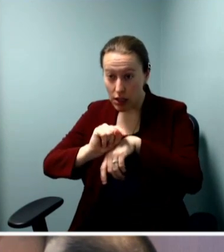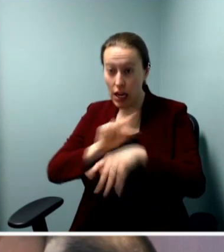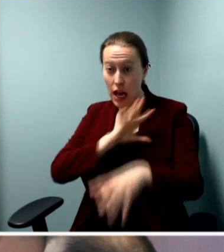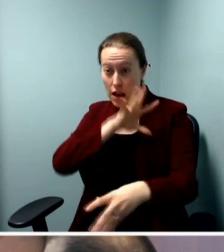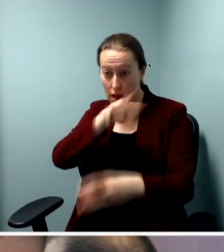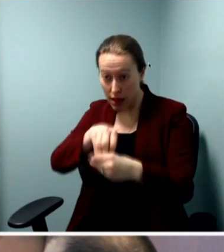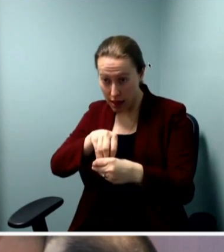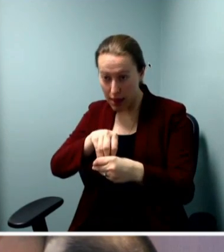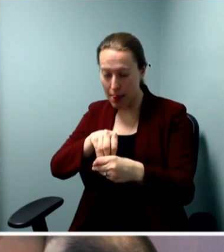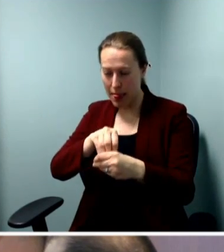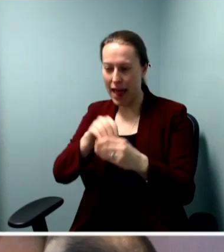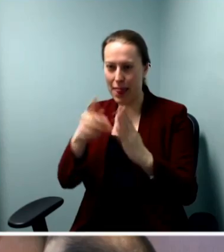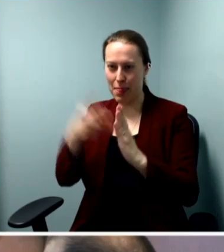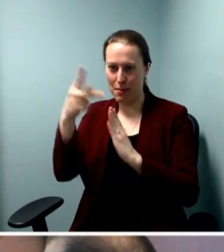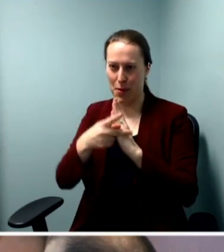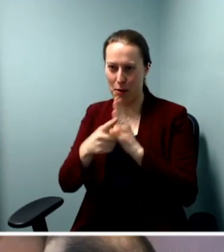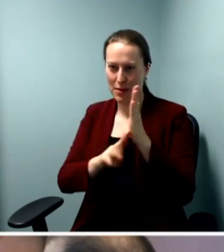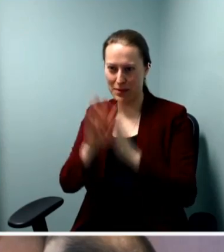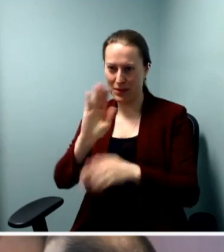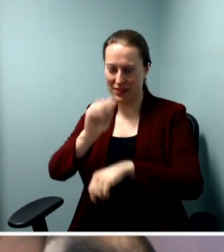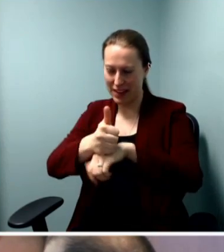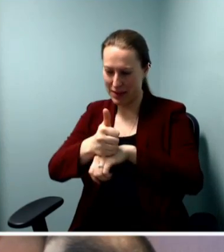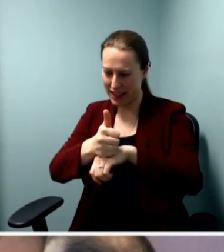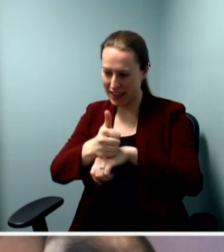and to HowlRound for livestreaming the event.